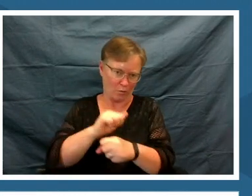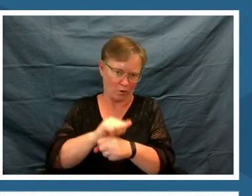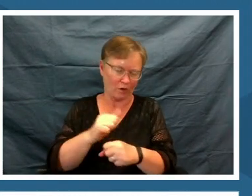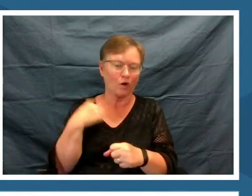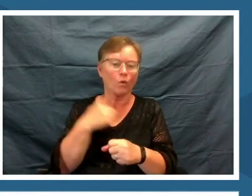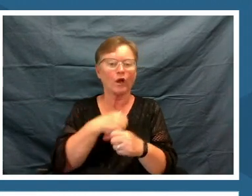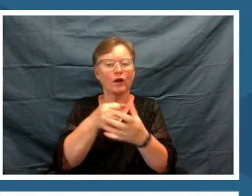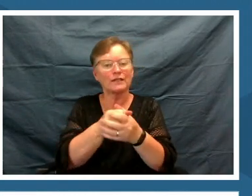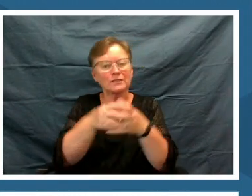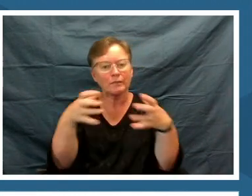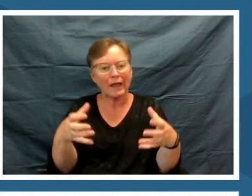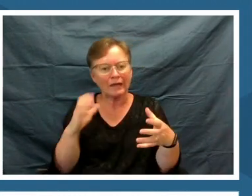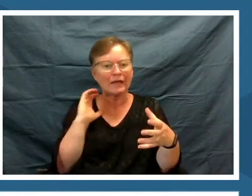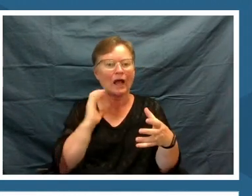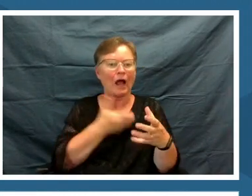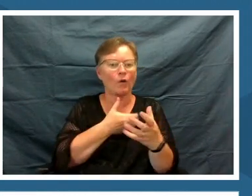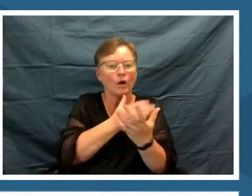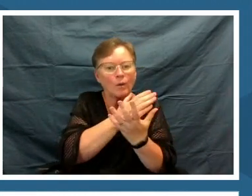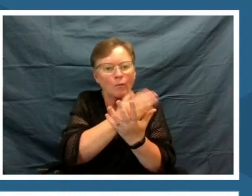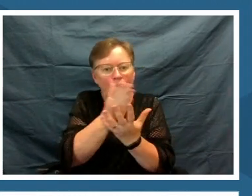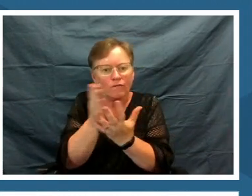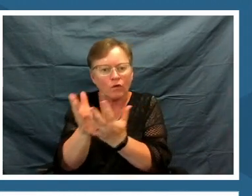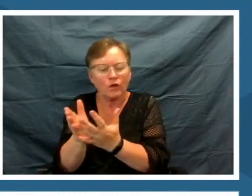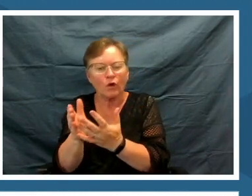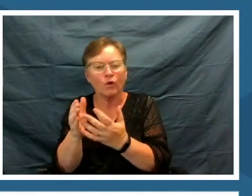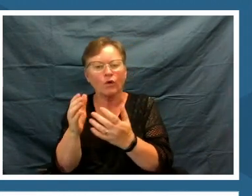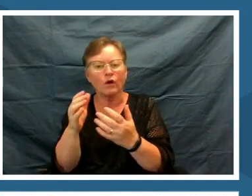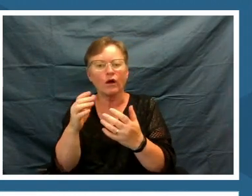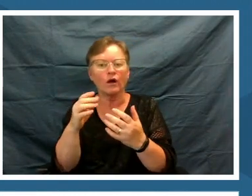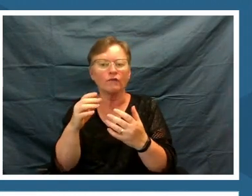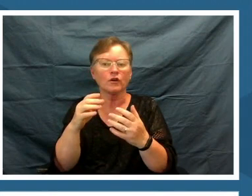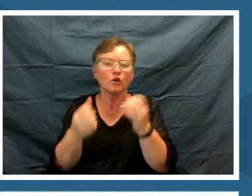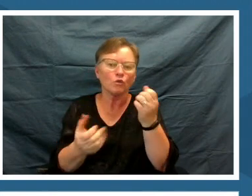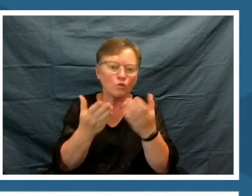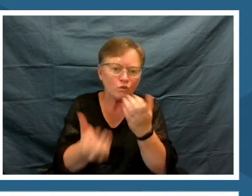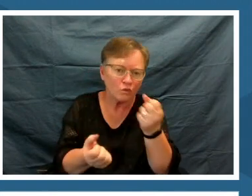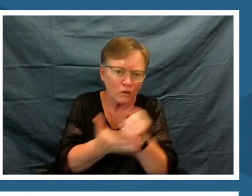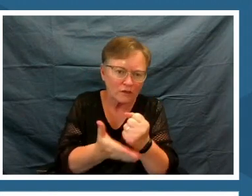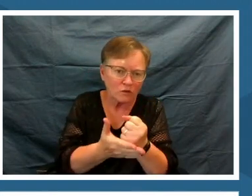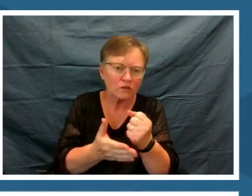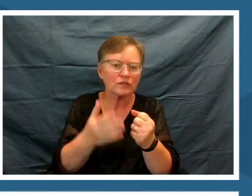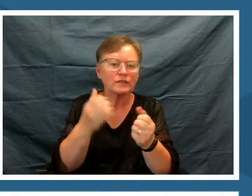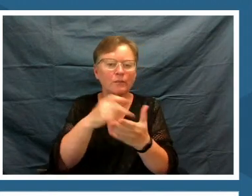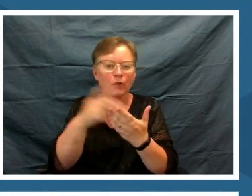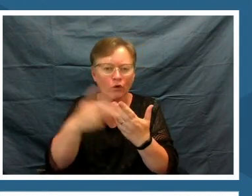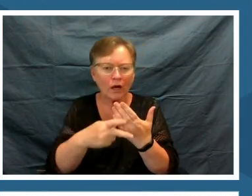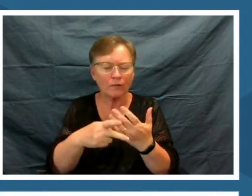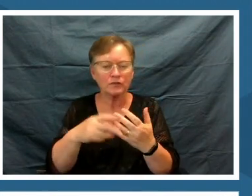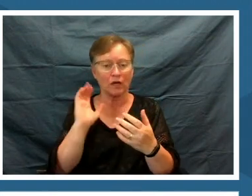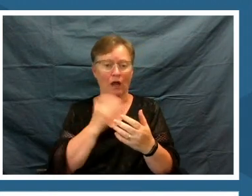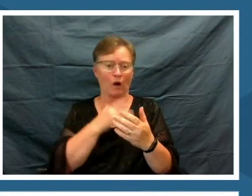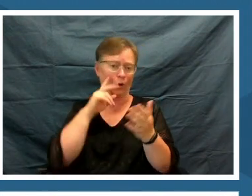resources and programs uh our mission is to inspire the next